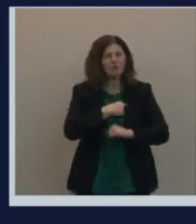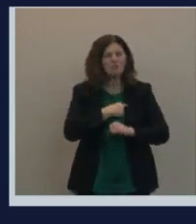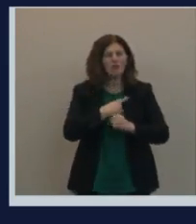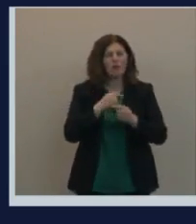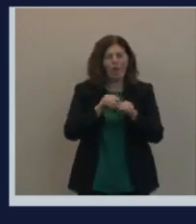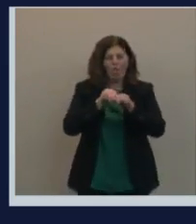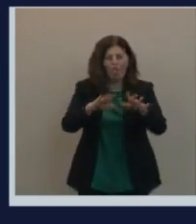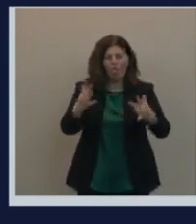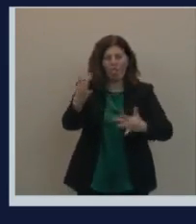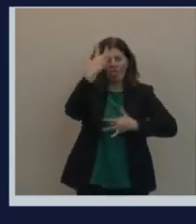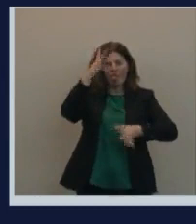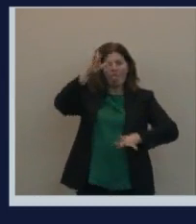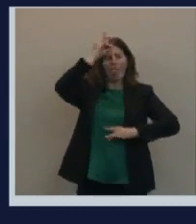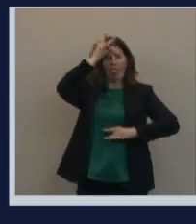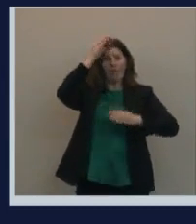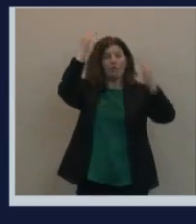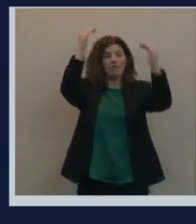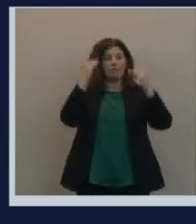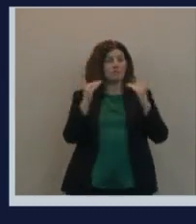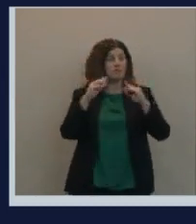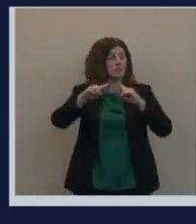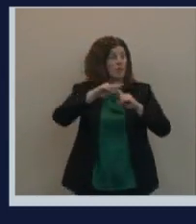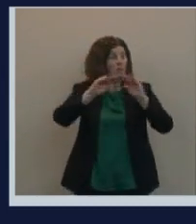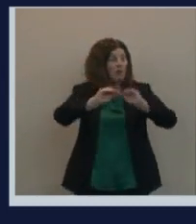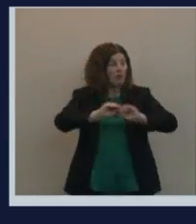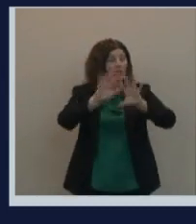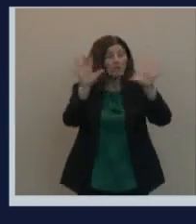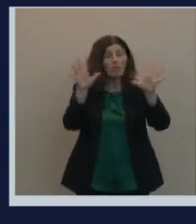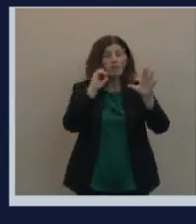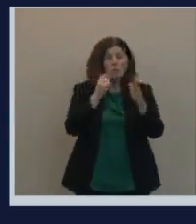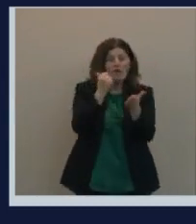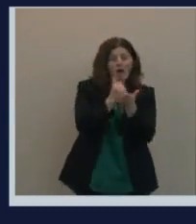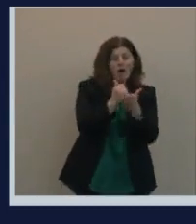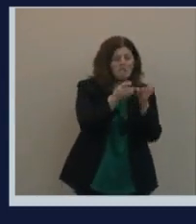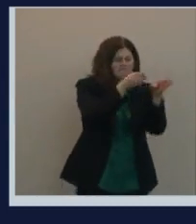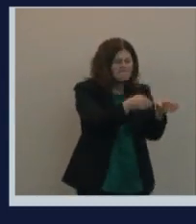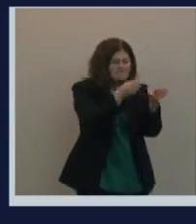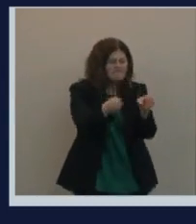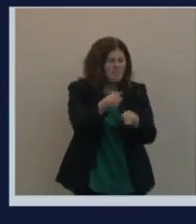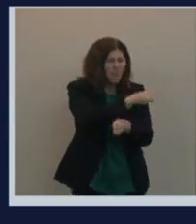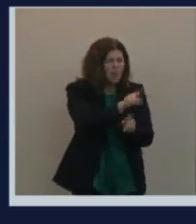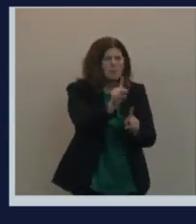THIS IS MORE COVID-19ONE A FANTA IN TERMS OF PROTECTING US FROM TRANSMISSION.